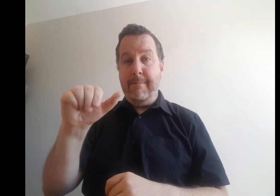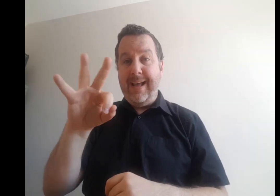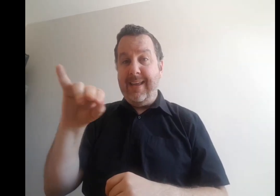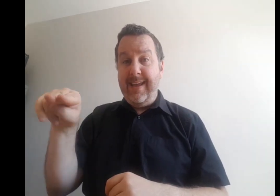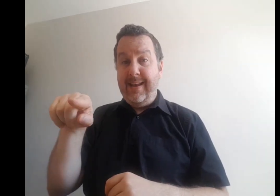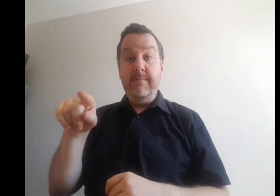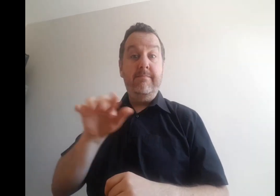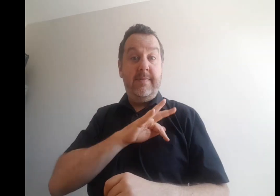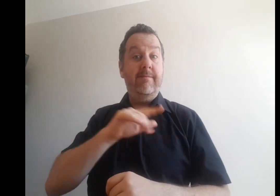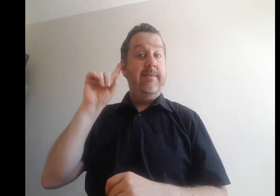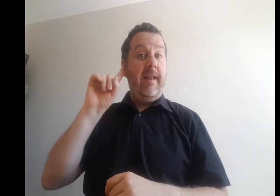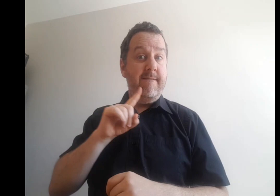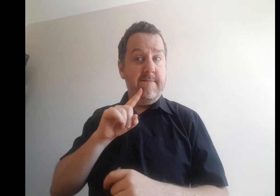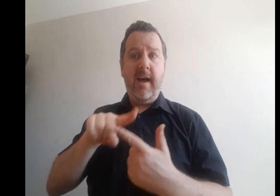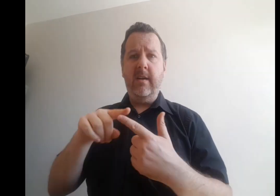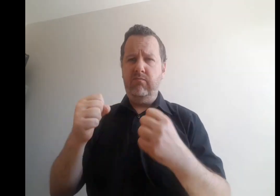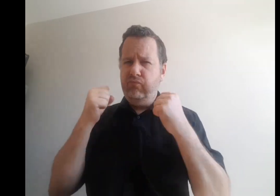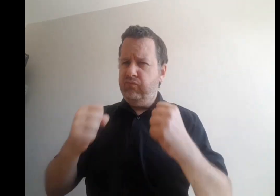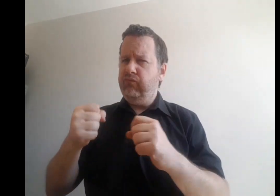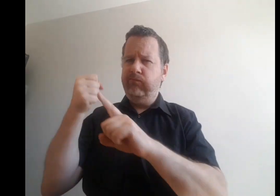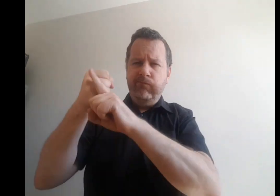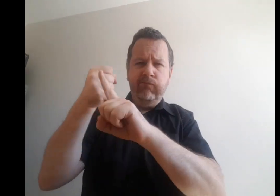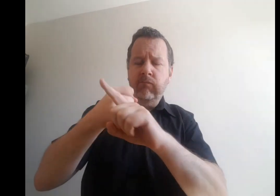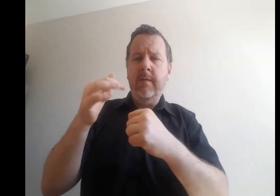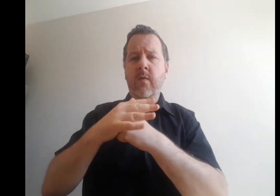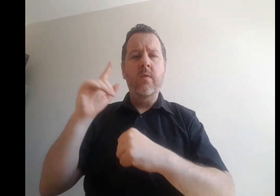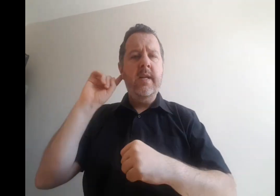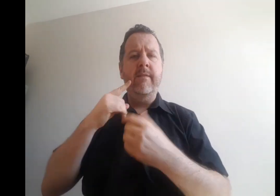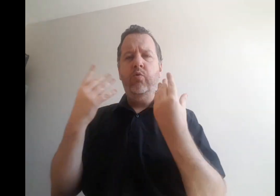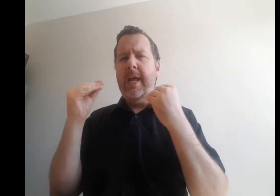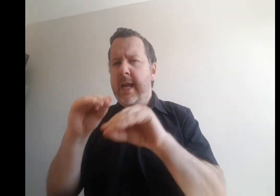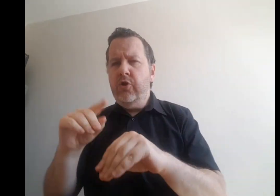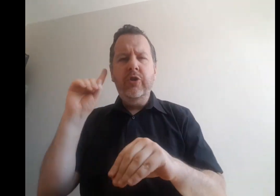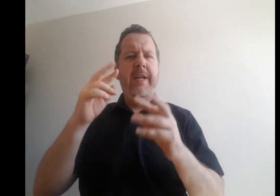and a brilliant campaigner for deaf people's education and rights.